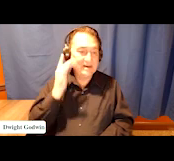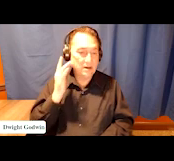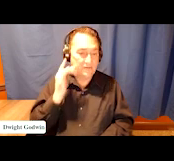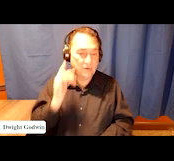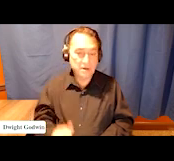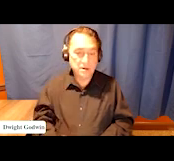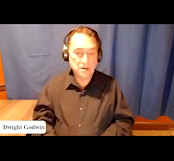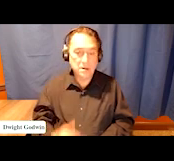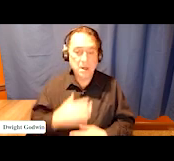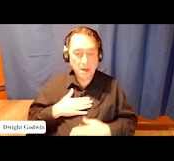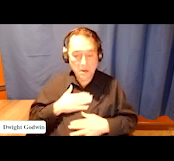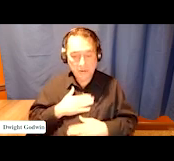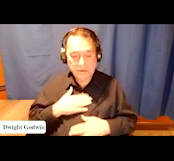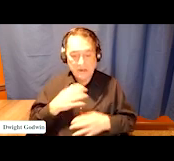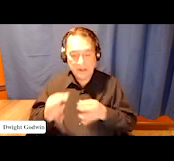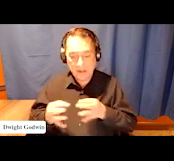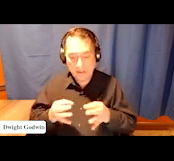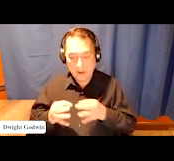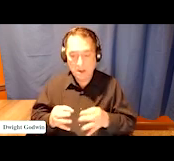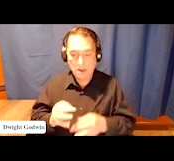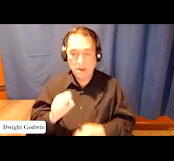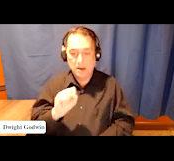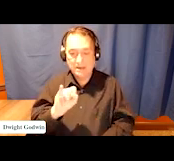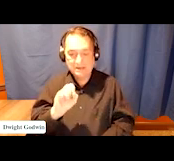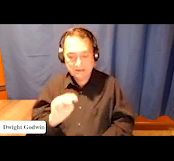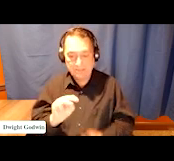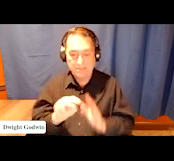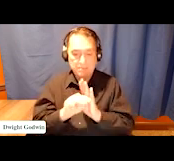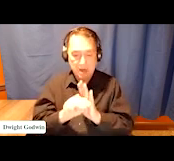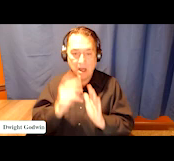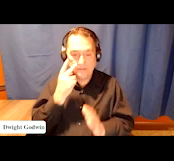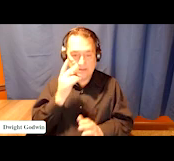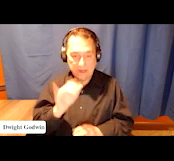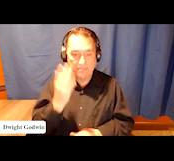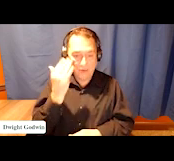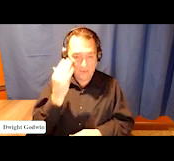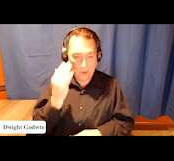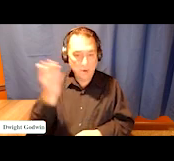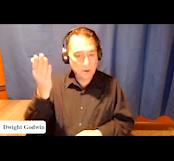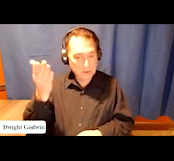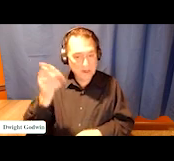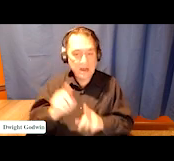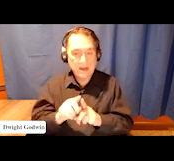"I appreciate the explanation of the Sequential Intercept Model. I've seen it before presented as how a clinician